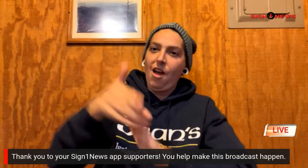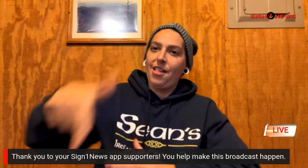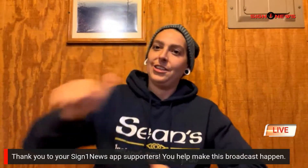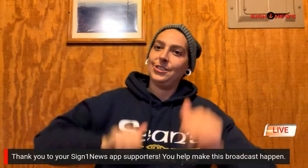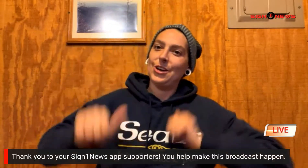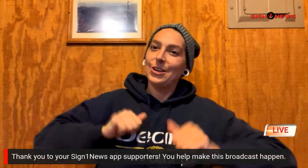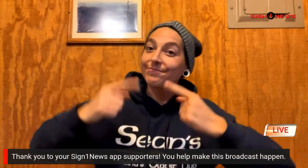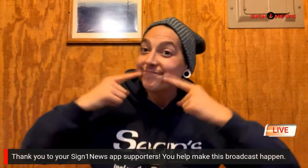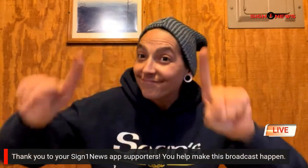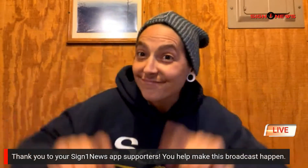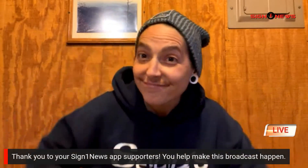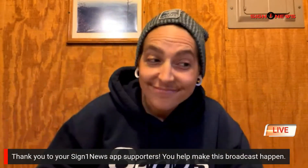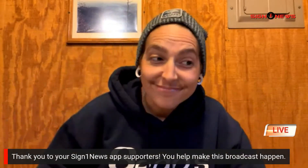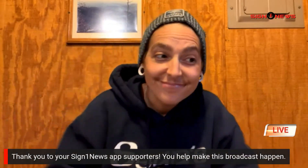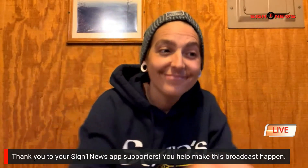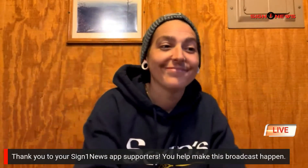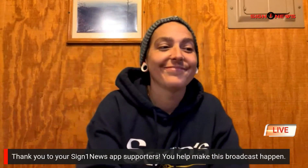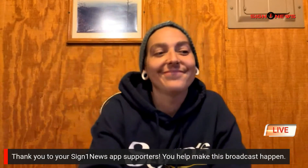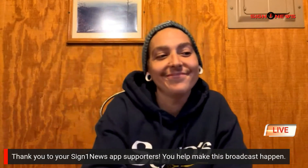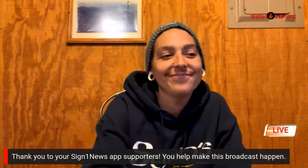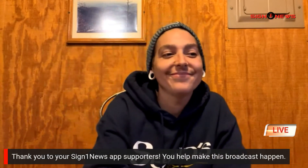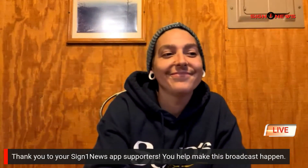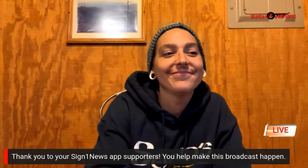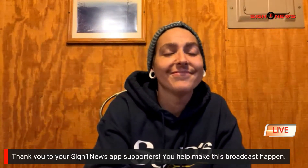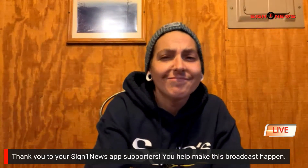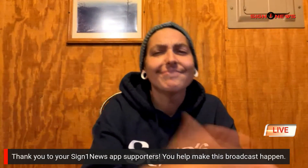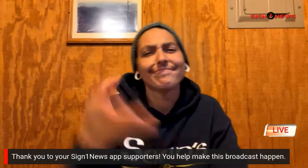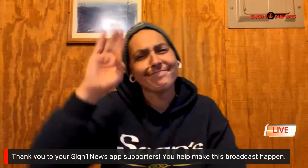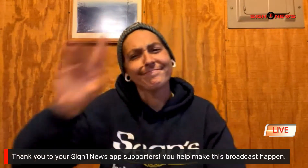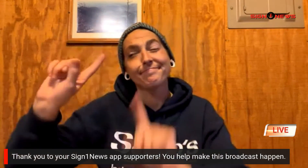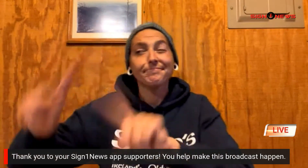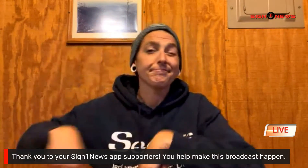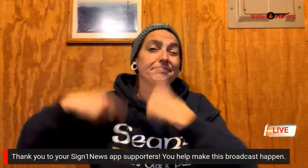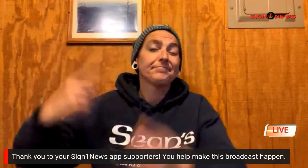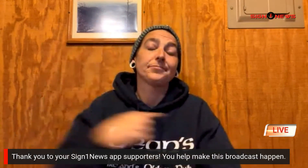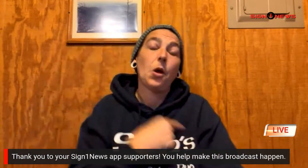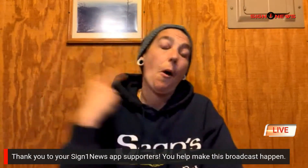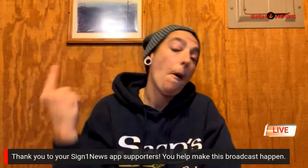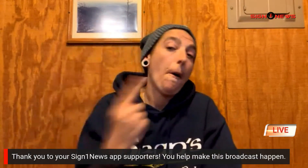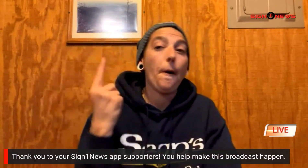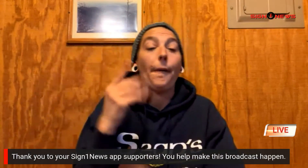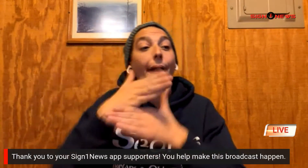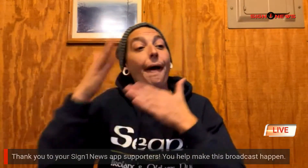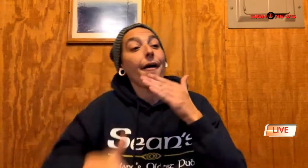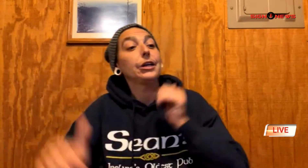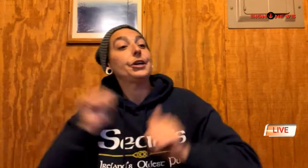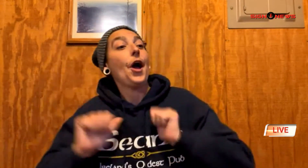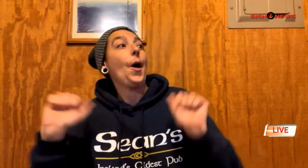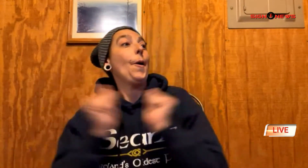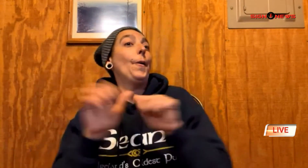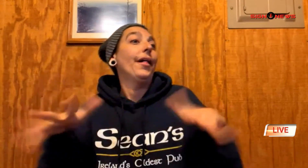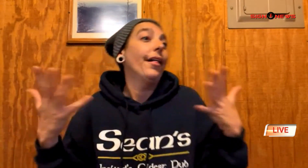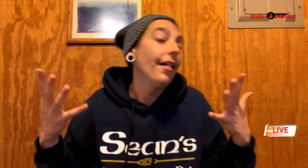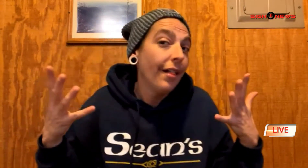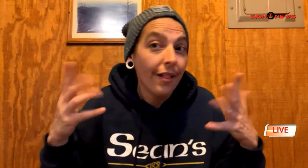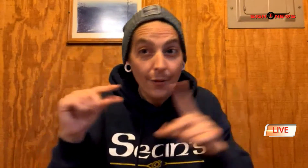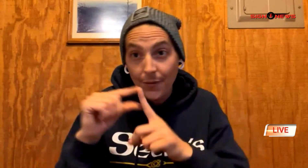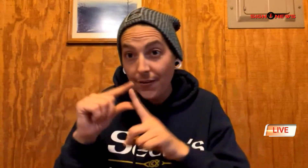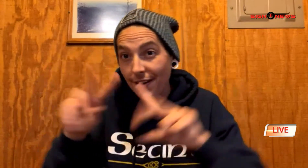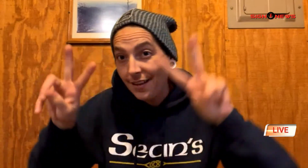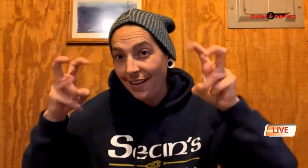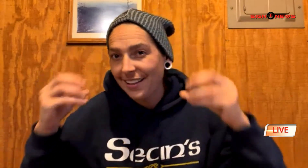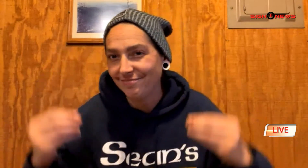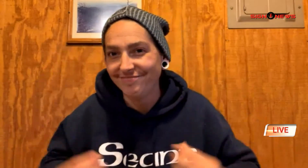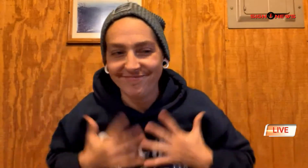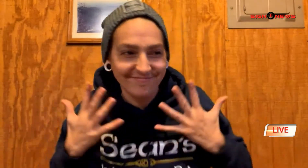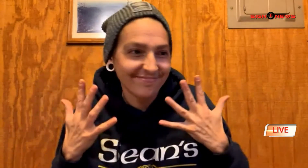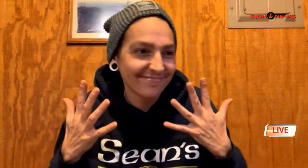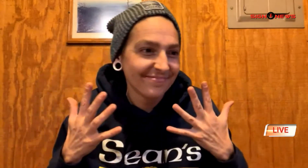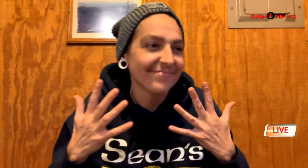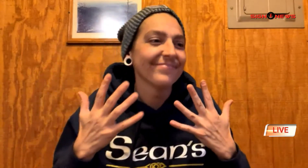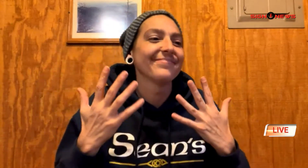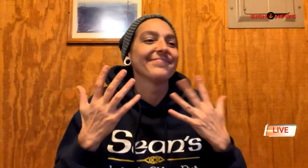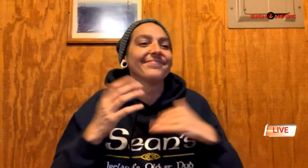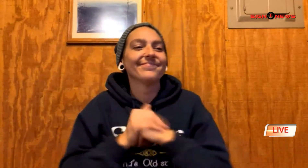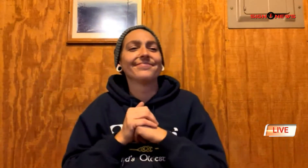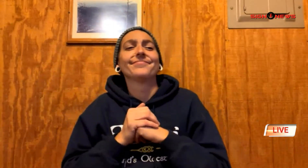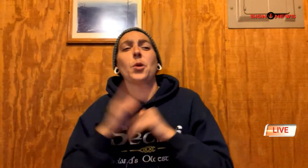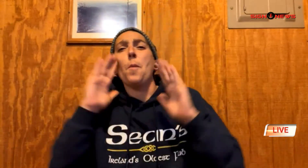happen as always we like to end each show with words of inspiration words that will